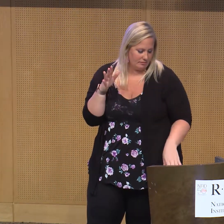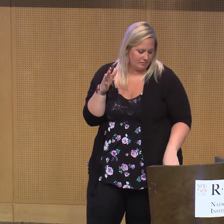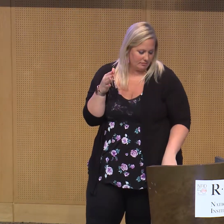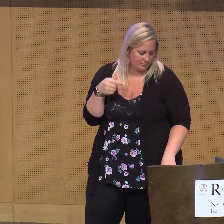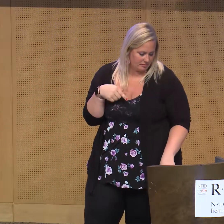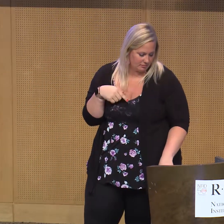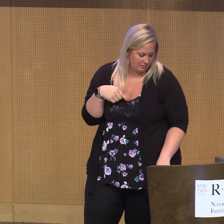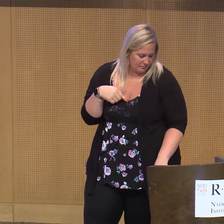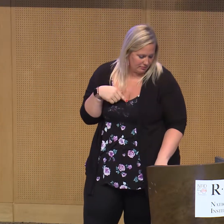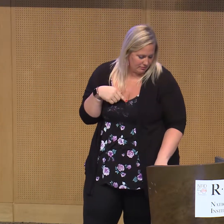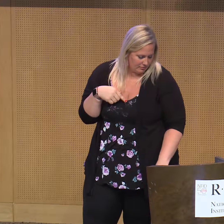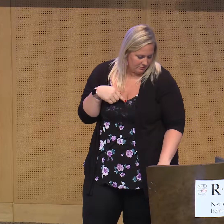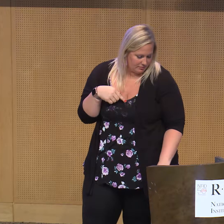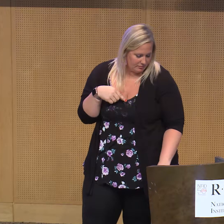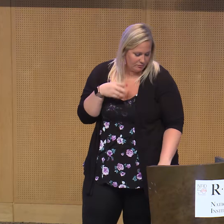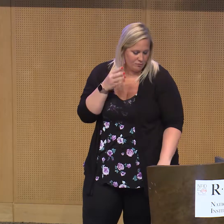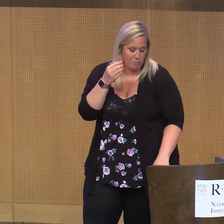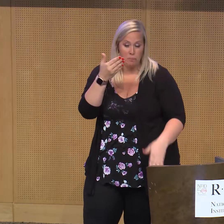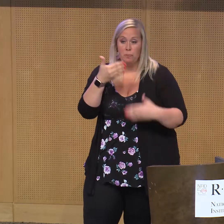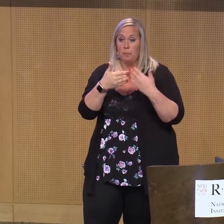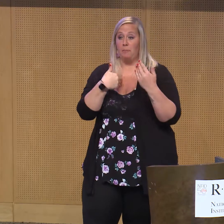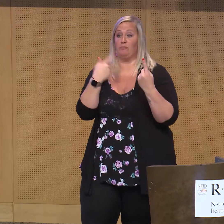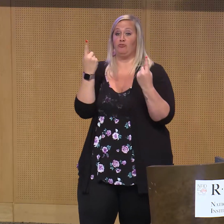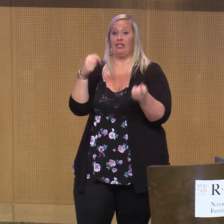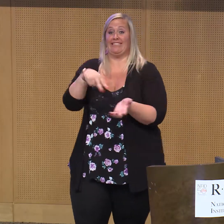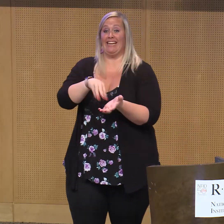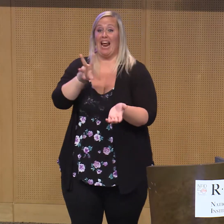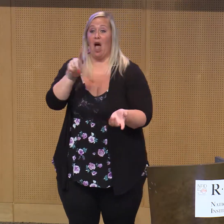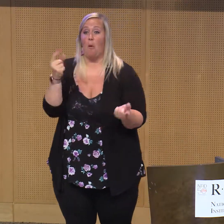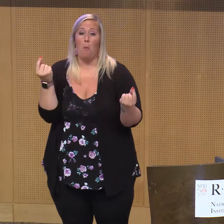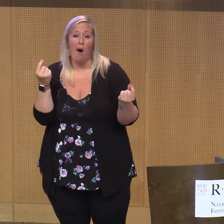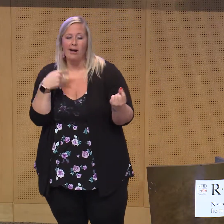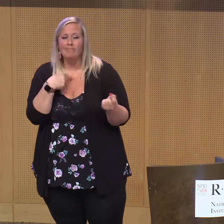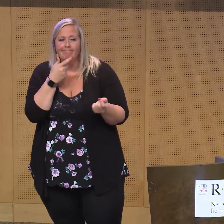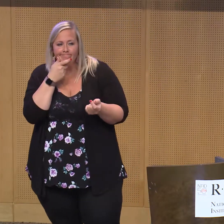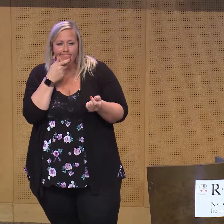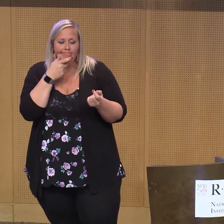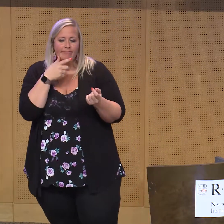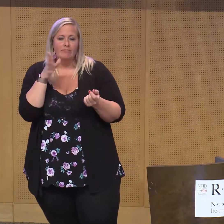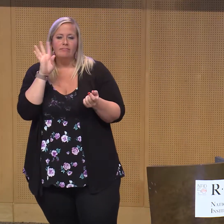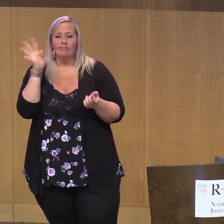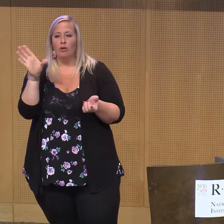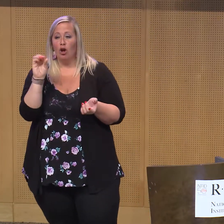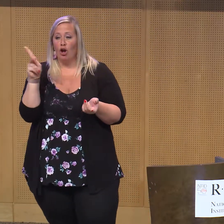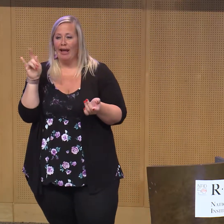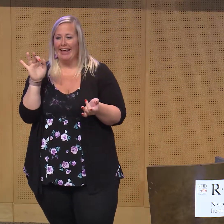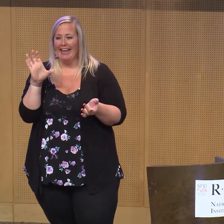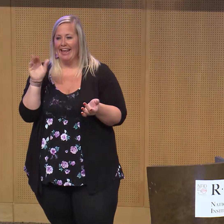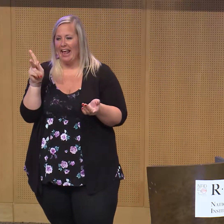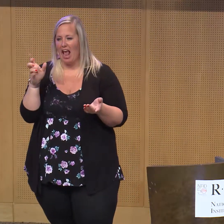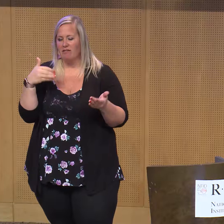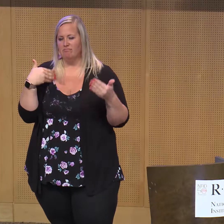and I was well-prepared for my interview. And to stand out for the interview, I thought,